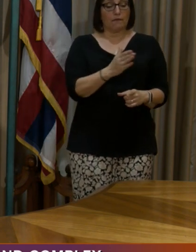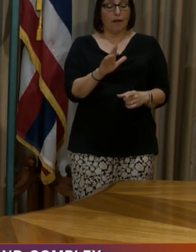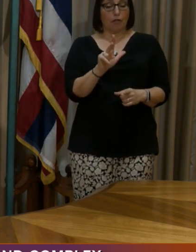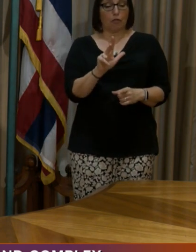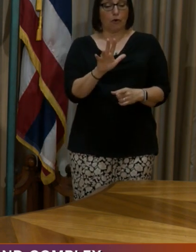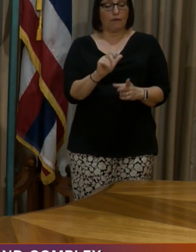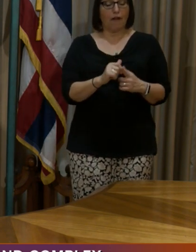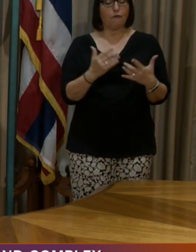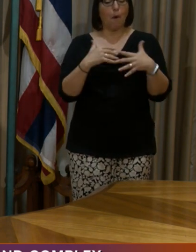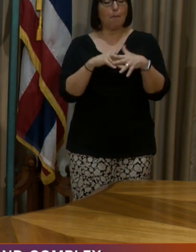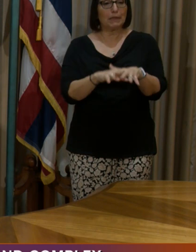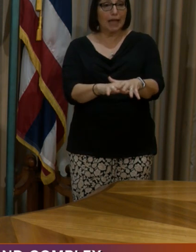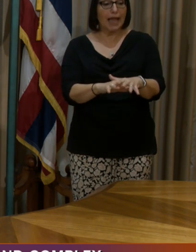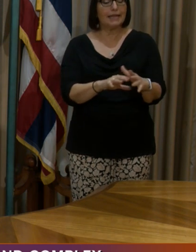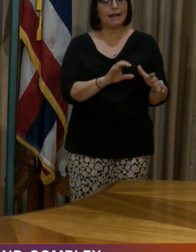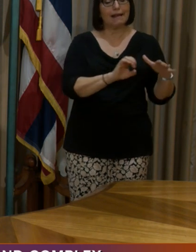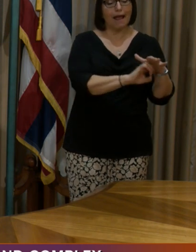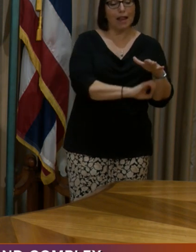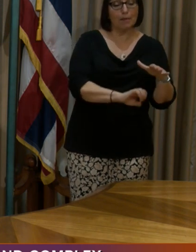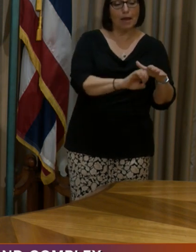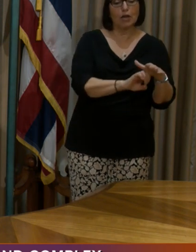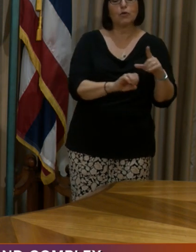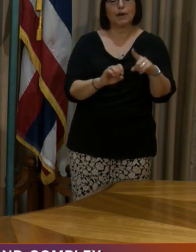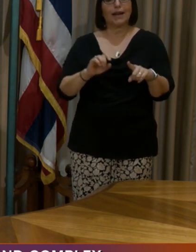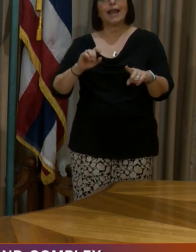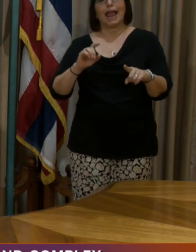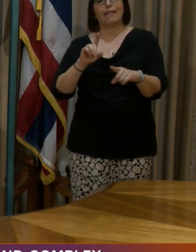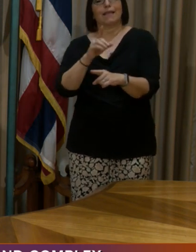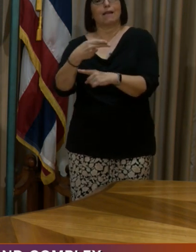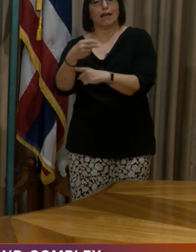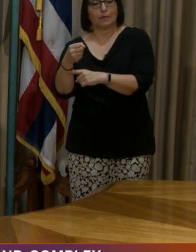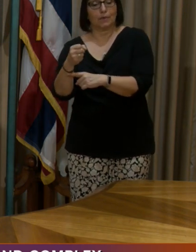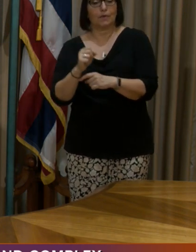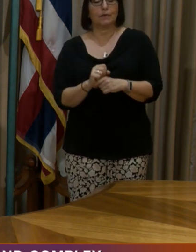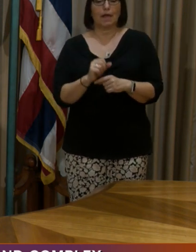BLENDED ELEMENTARY AND BLENDED SECONDARY LEARNING 25 TO 35 FOR